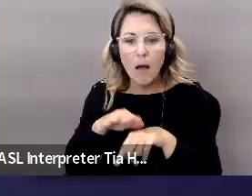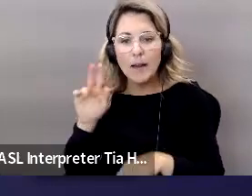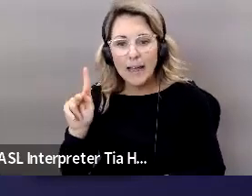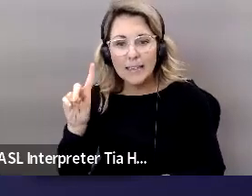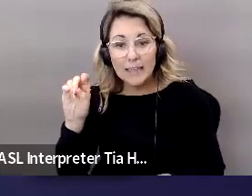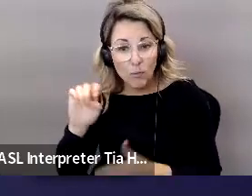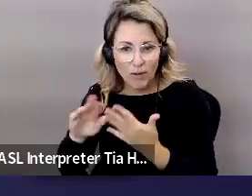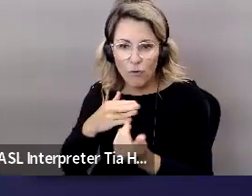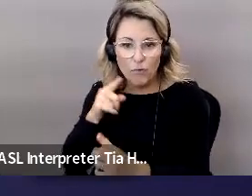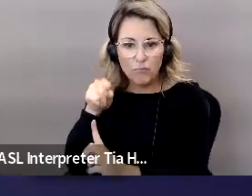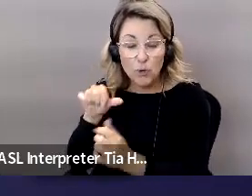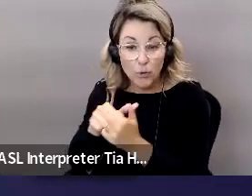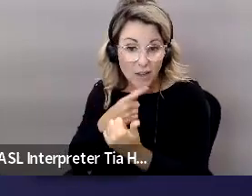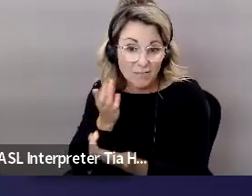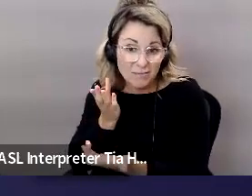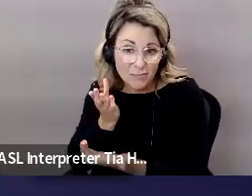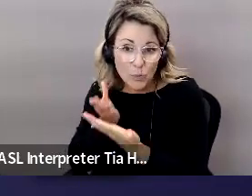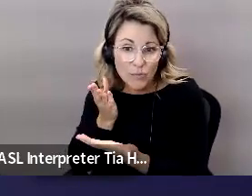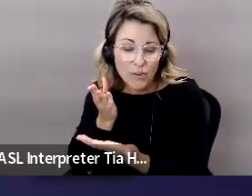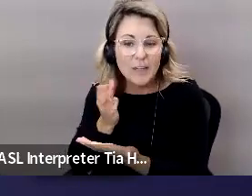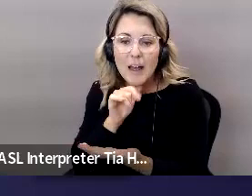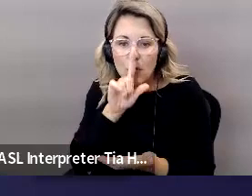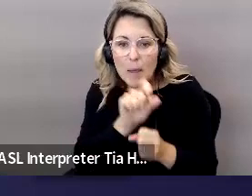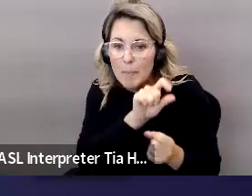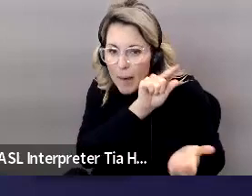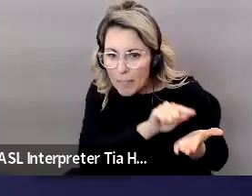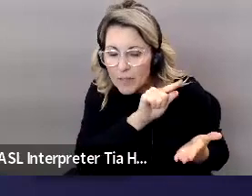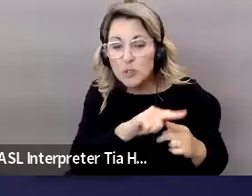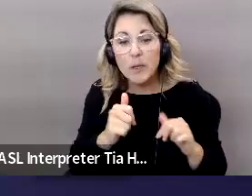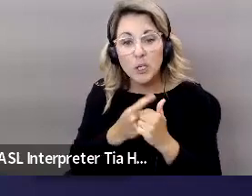be an issue without necessarily having published research in that area, right? Dr. Rumrill: Yeah,